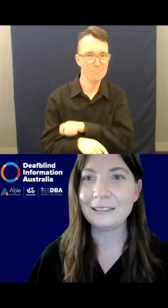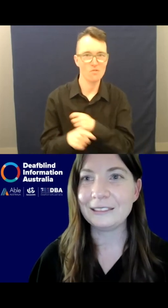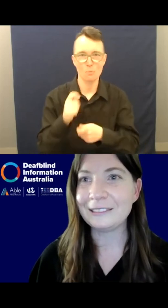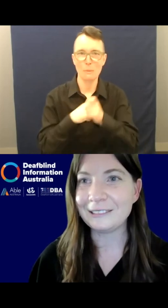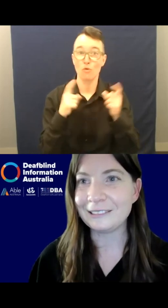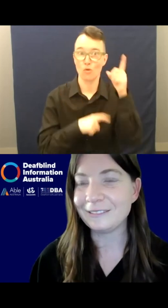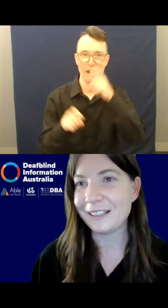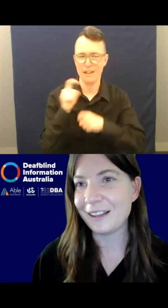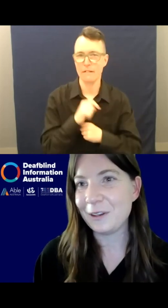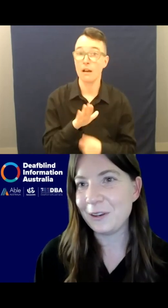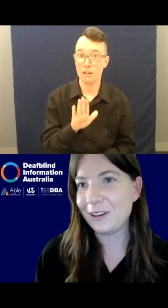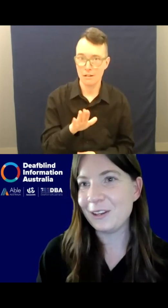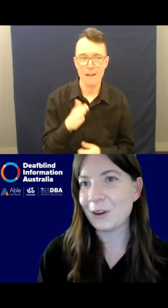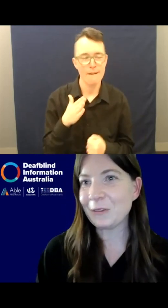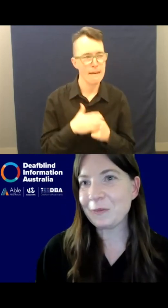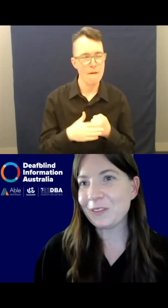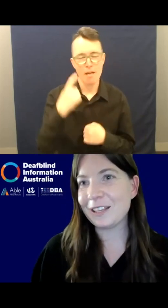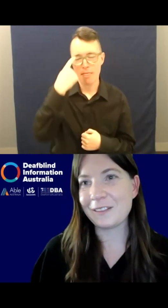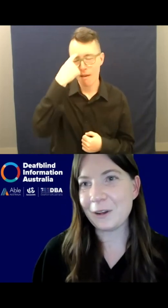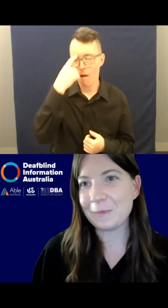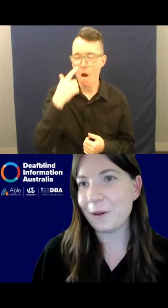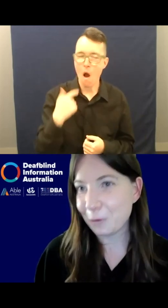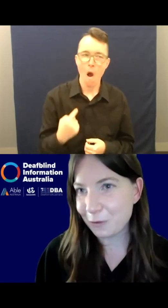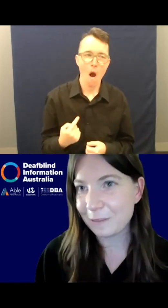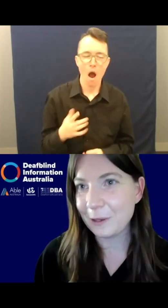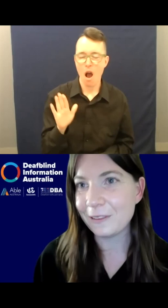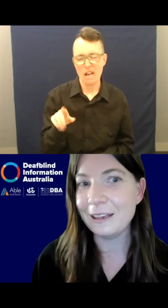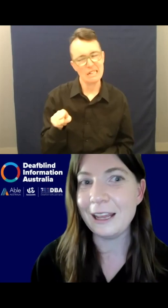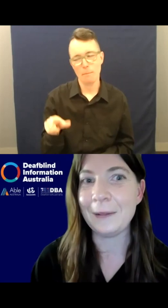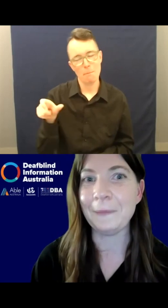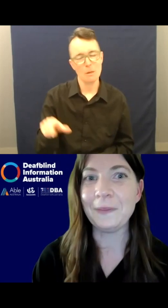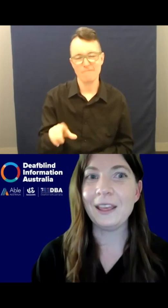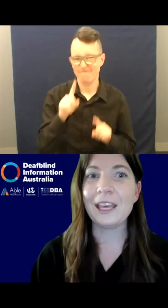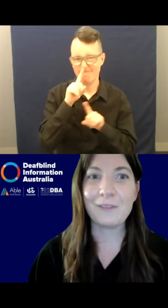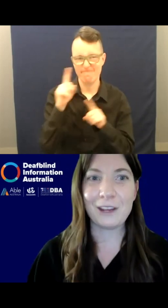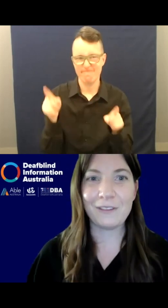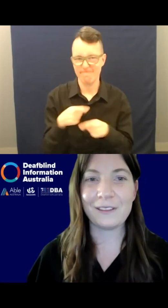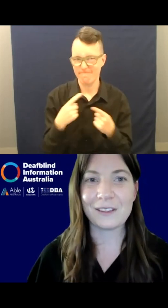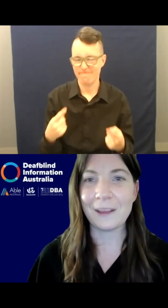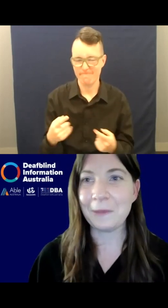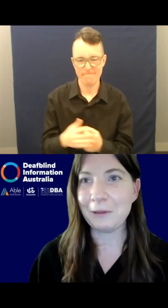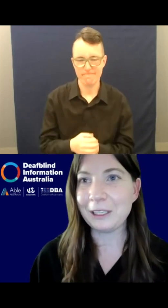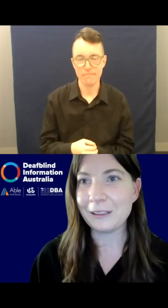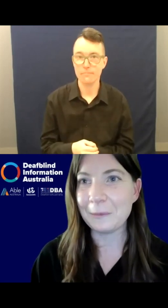oh, you know, it's not possible for this person, even if it's just something really small.